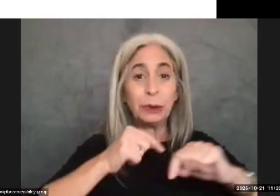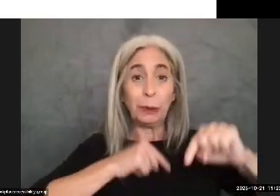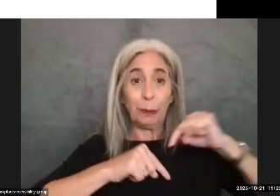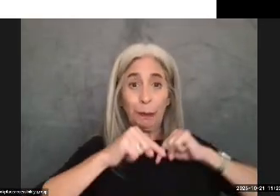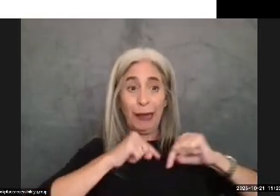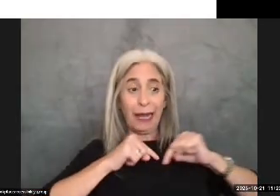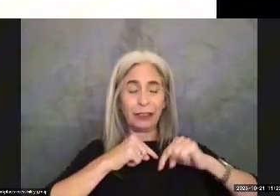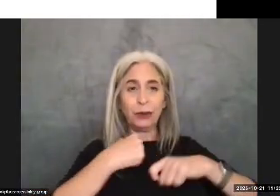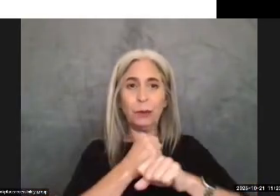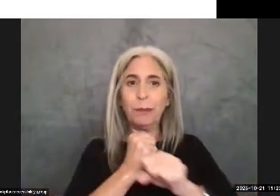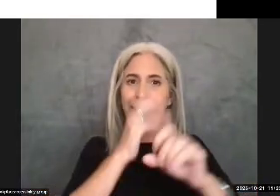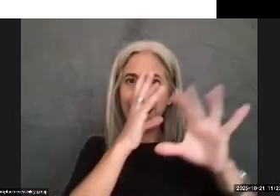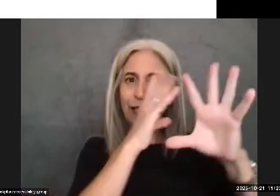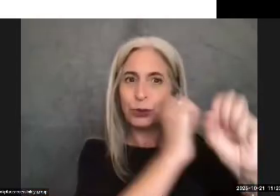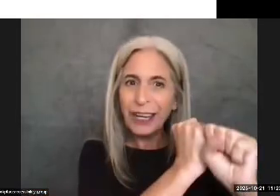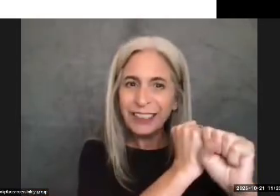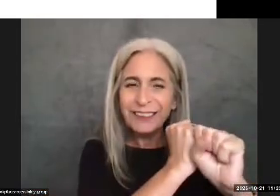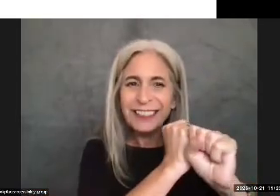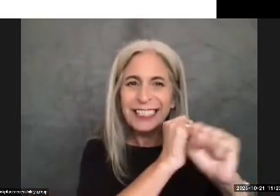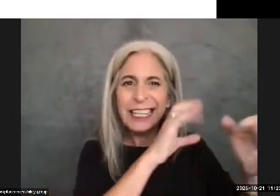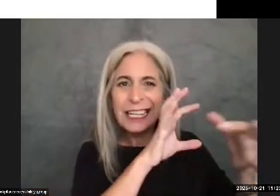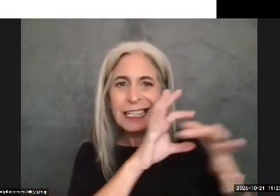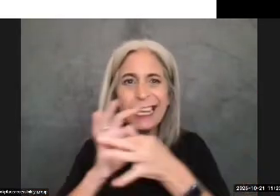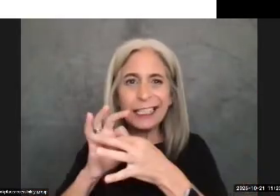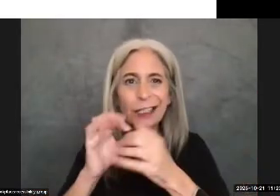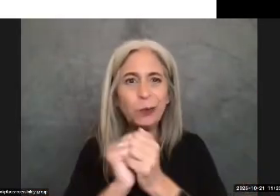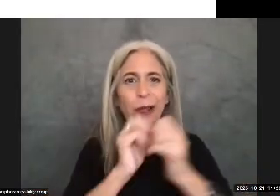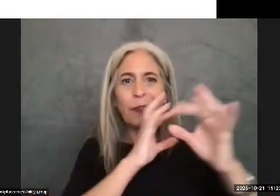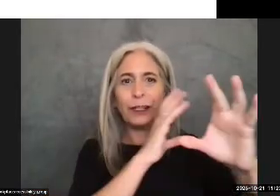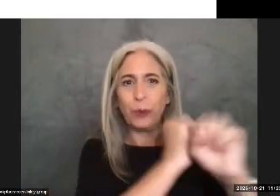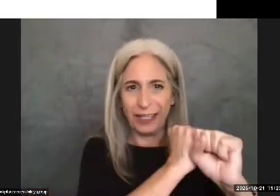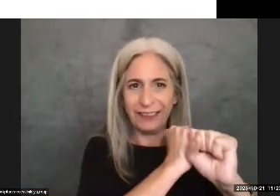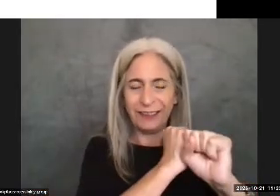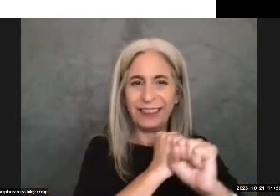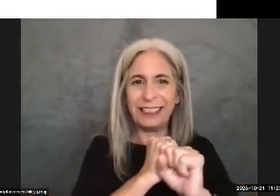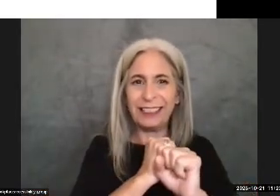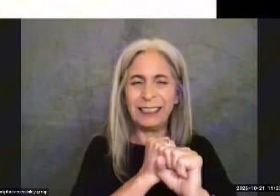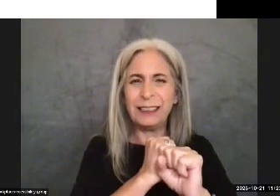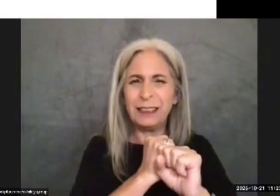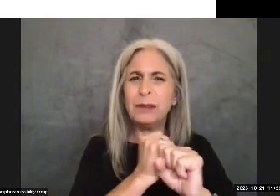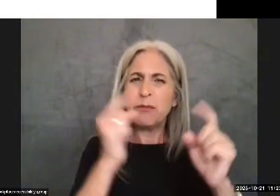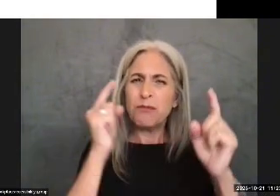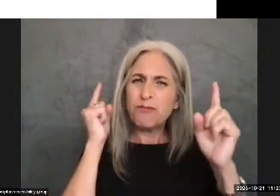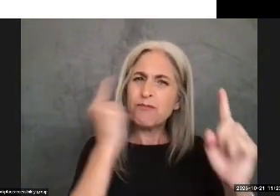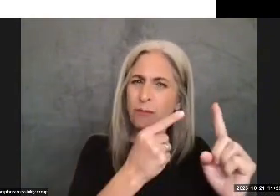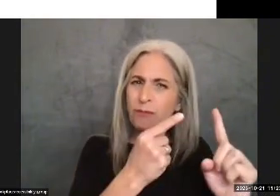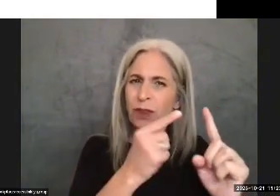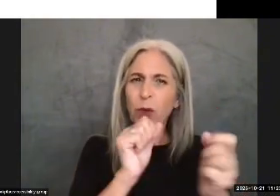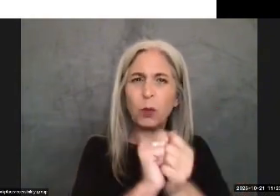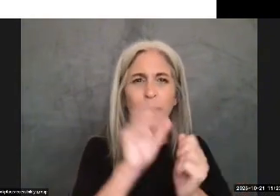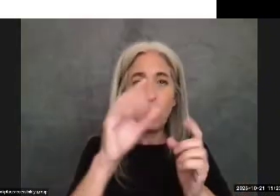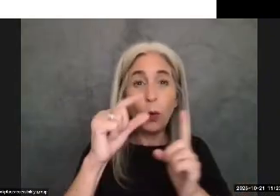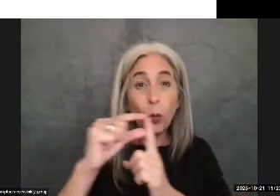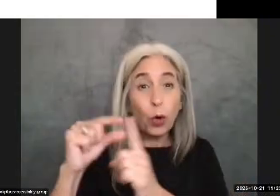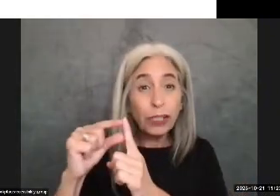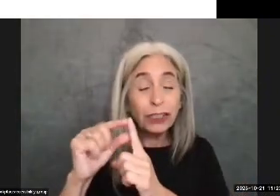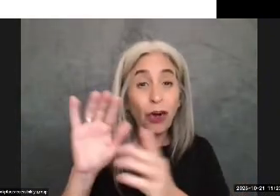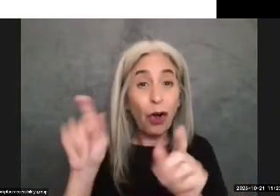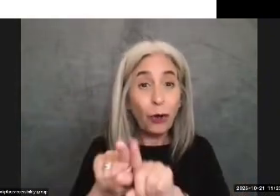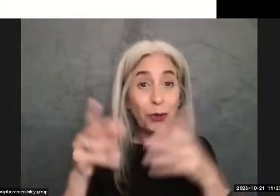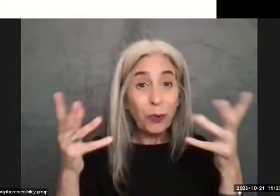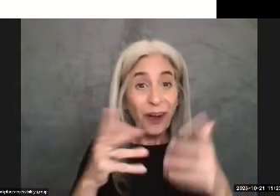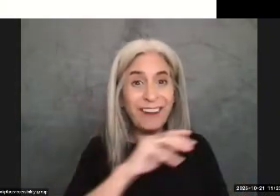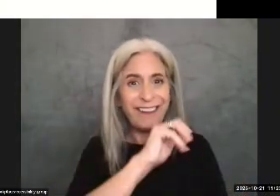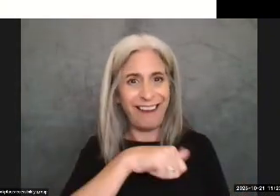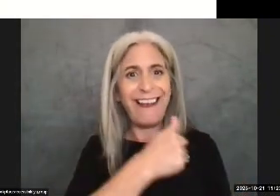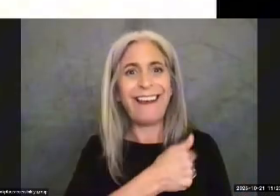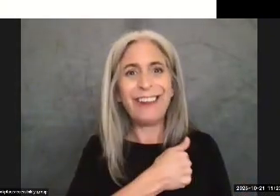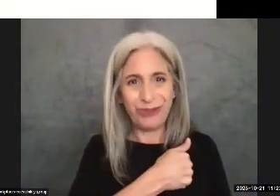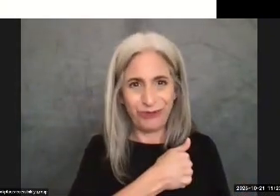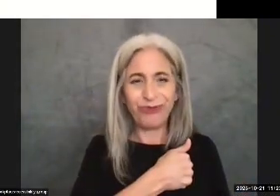Kathleen DeForest: This goes kind of back to the making it attractive. It ties into making it attractive. Be very intentional with your wording and your attitude.